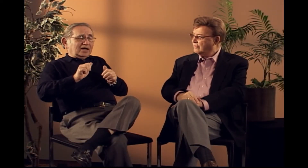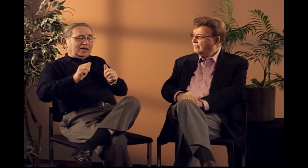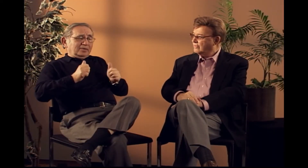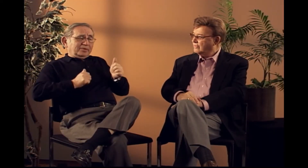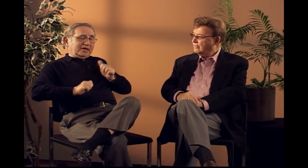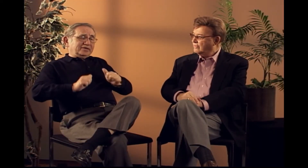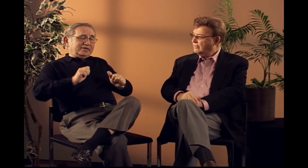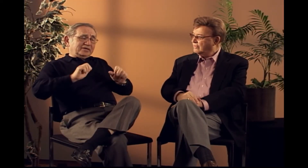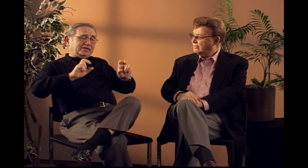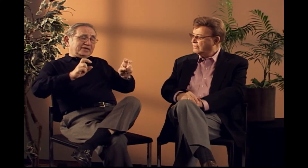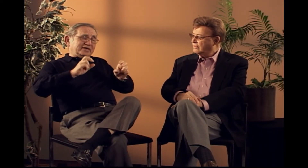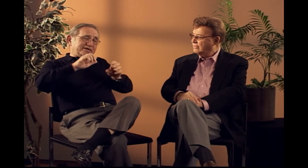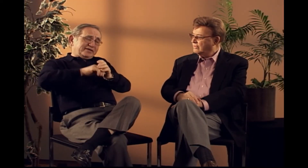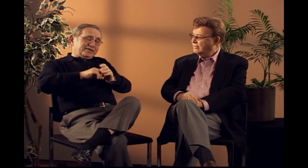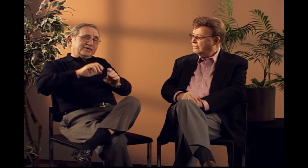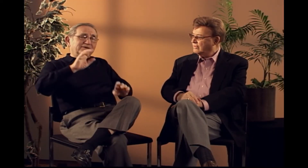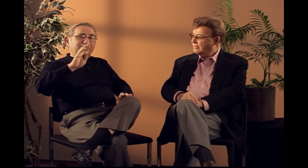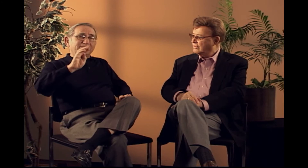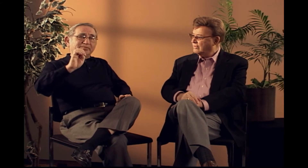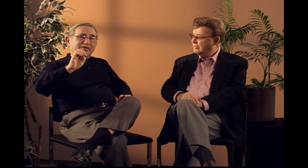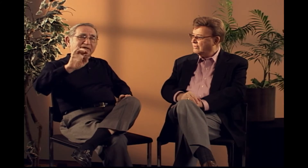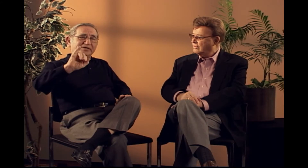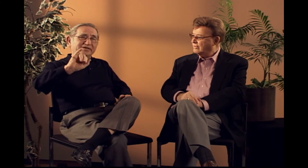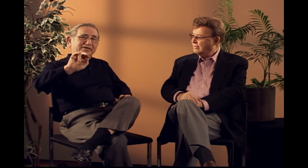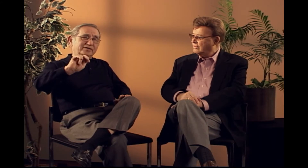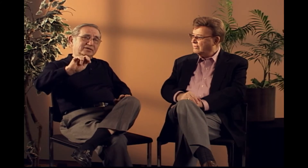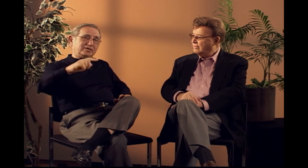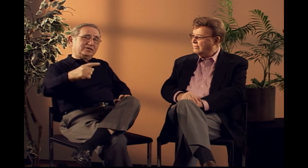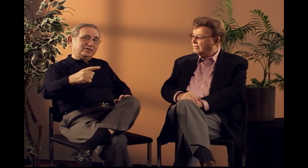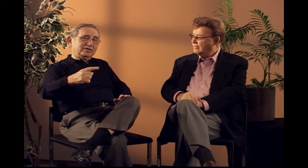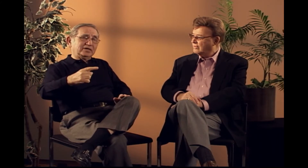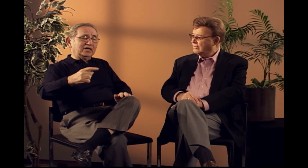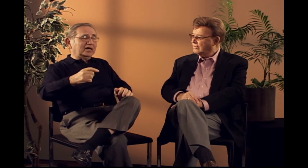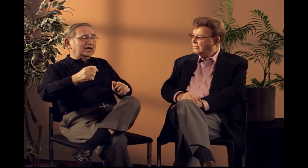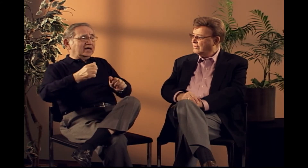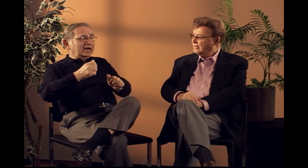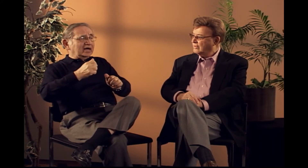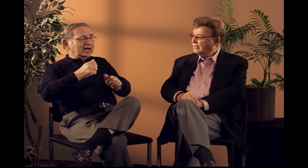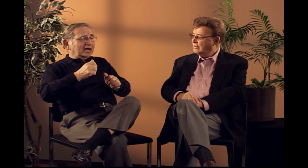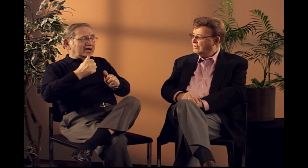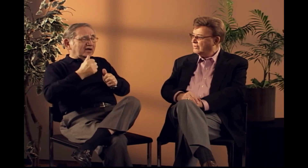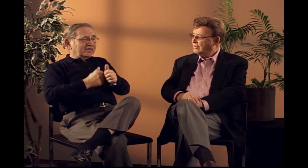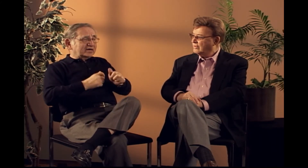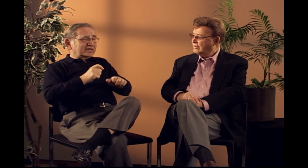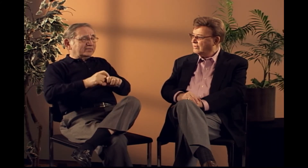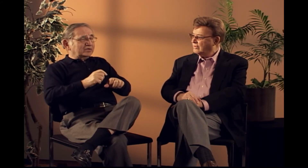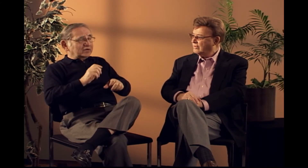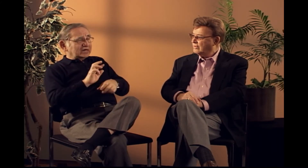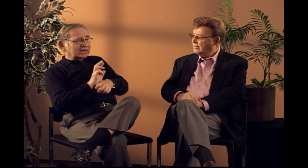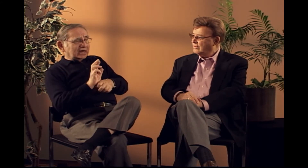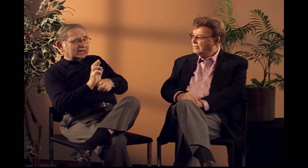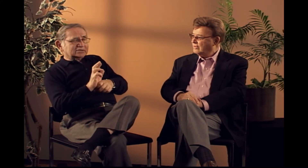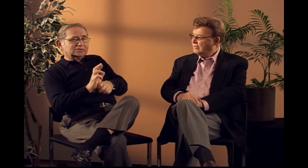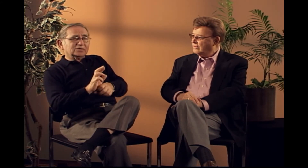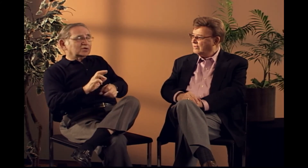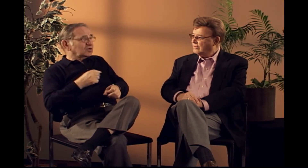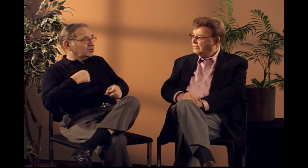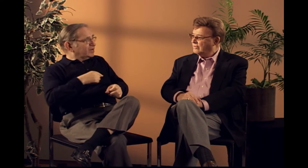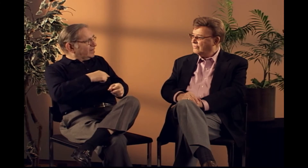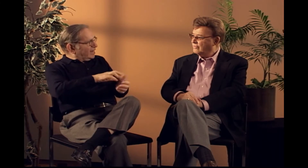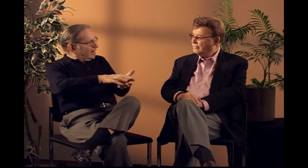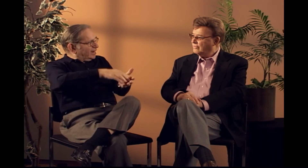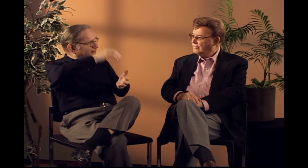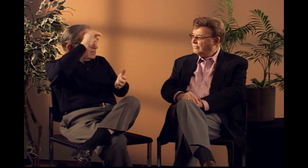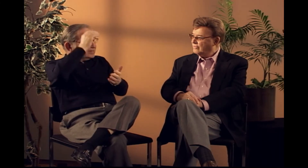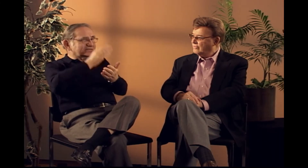And this was a play that was in being, so to speak.